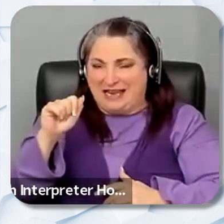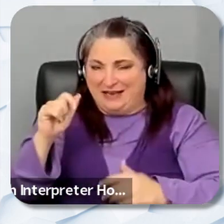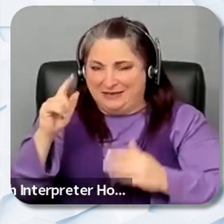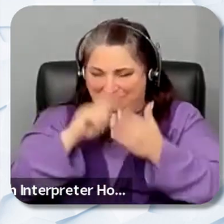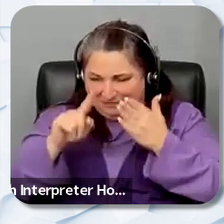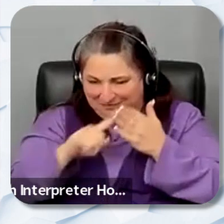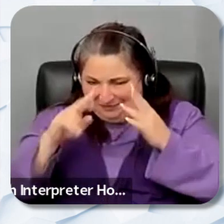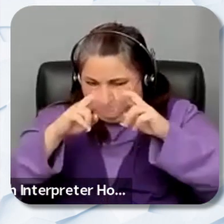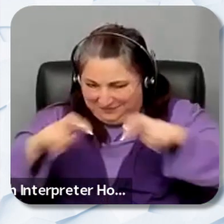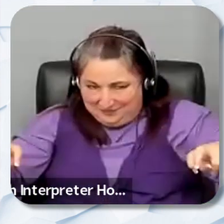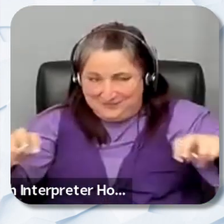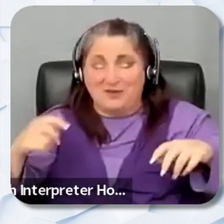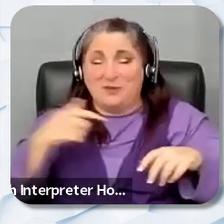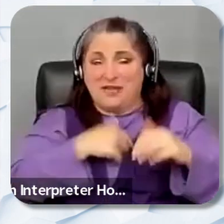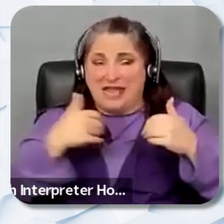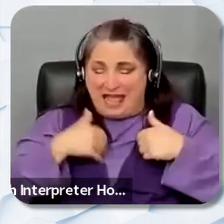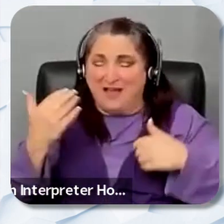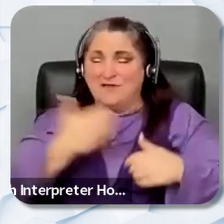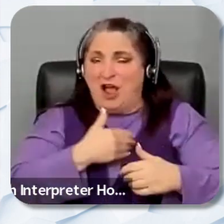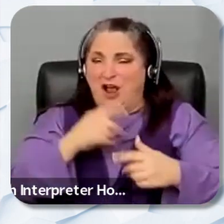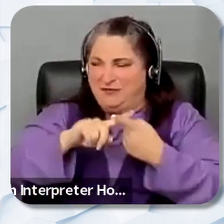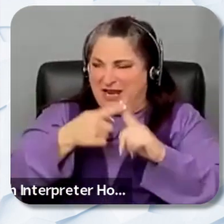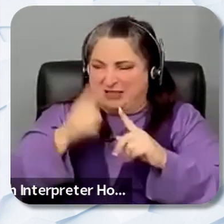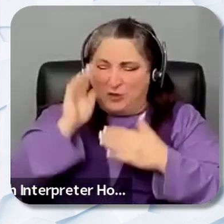from System Improvement Leads who will be leading us through that training, and we have